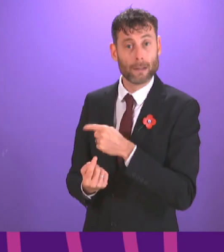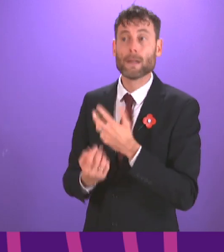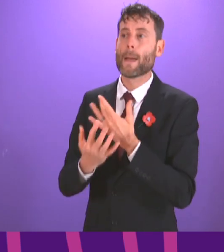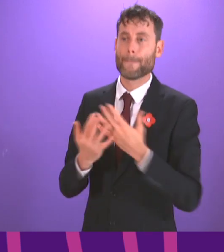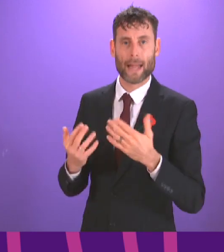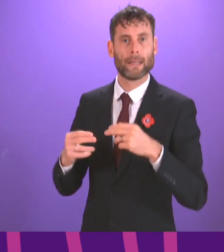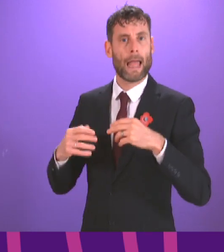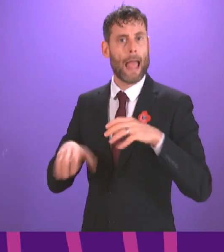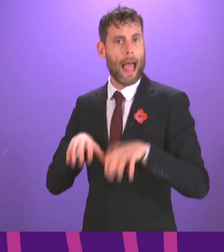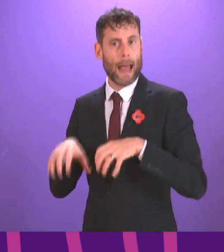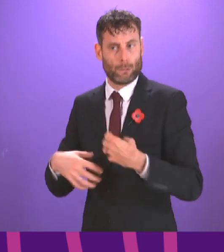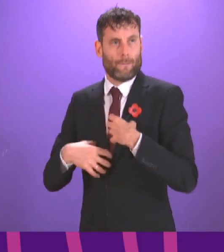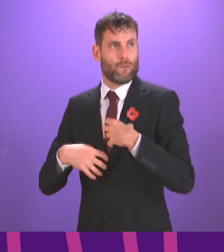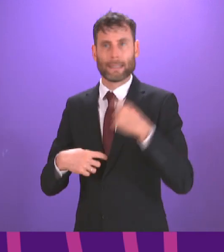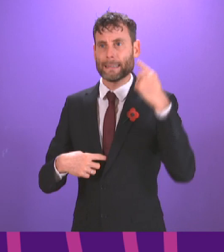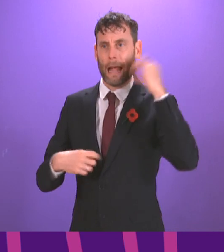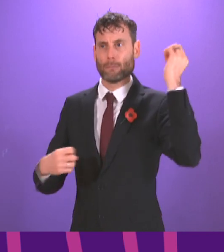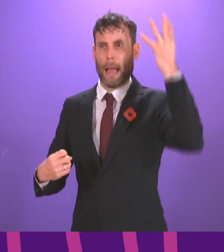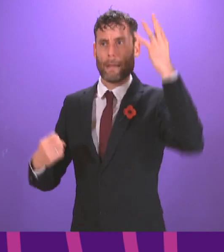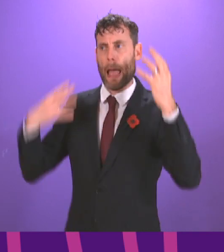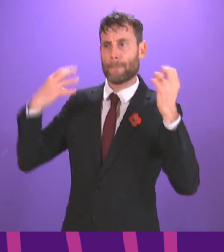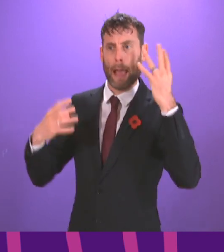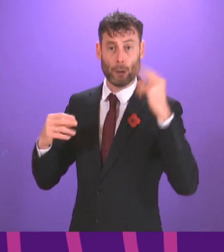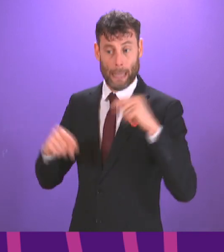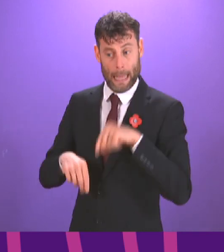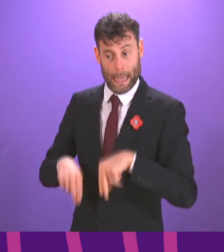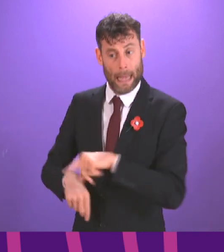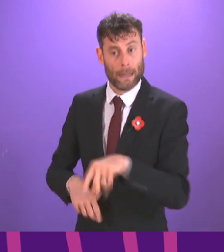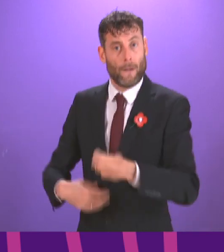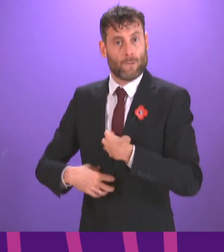stressed and frightened when fireworks are let off near them. Can she make any comments